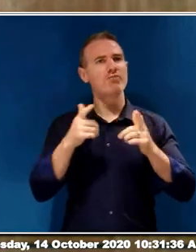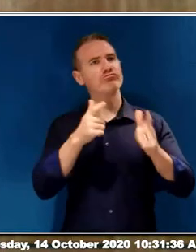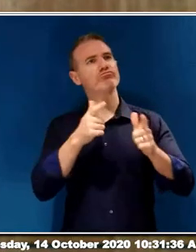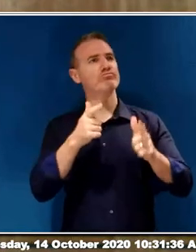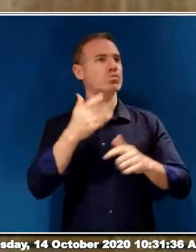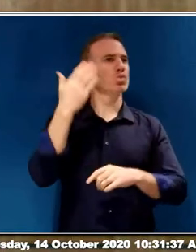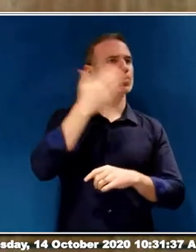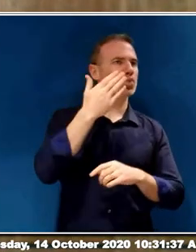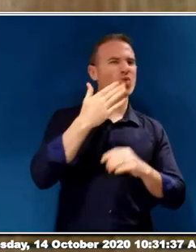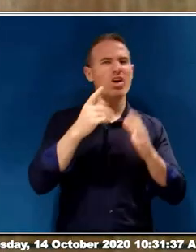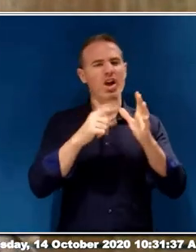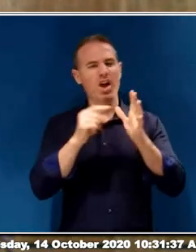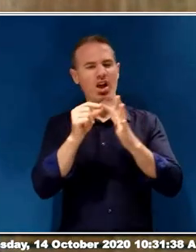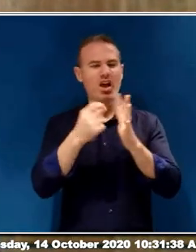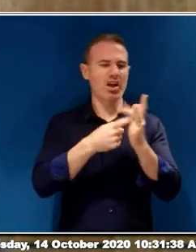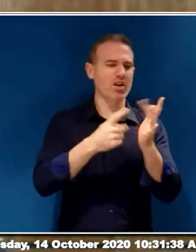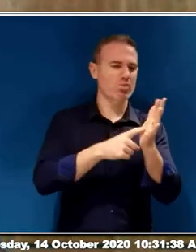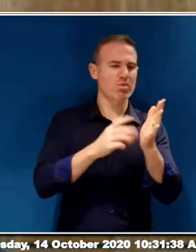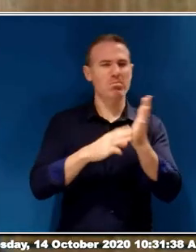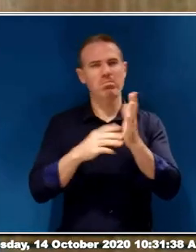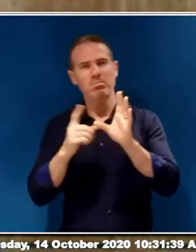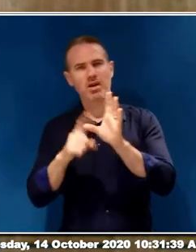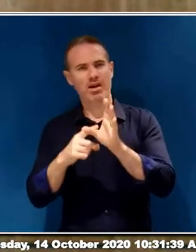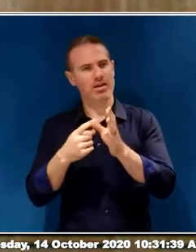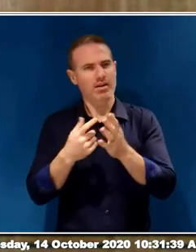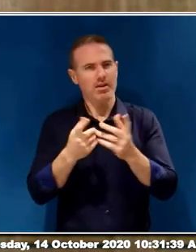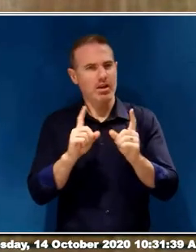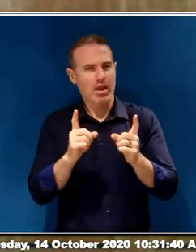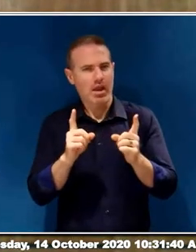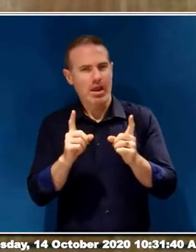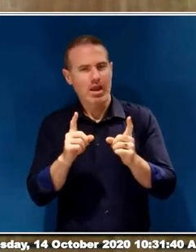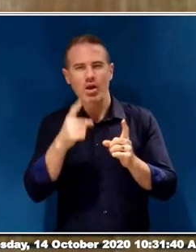I'm referring here to around paragraph 48 of your statement.